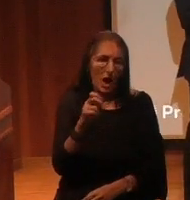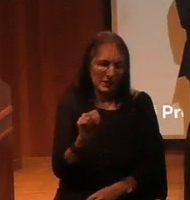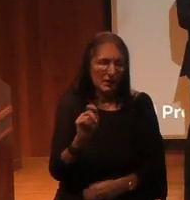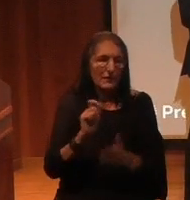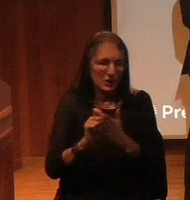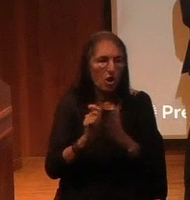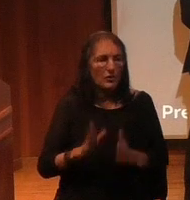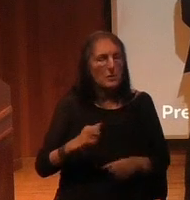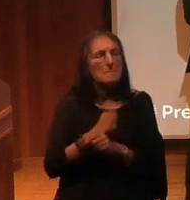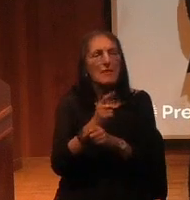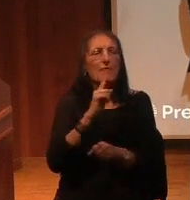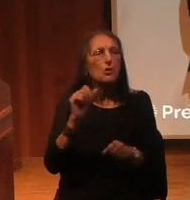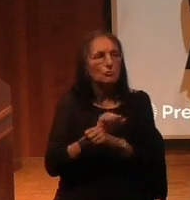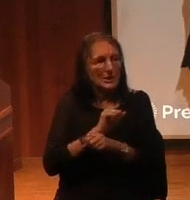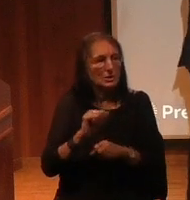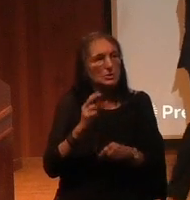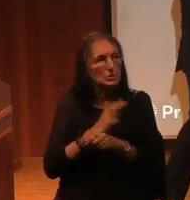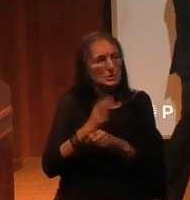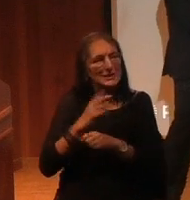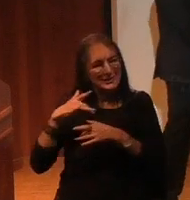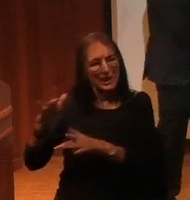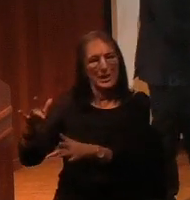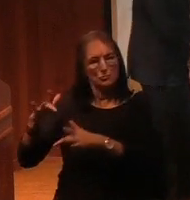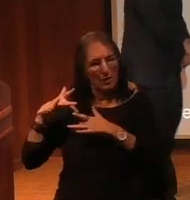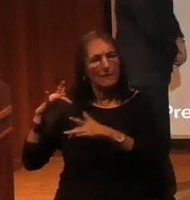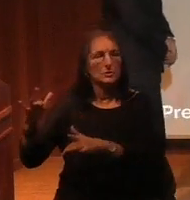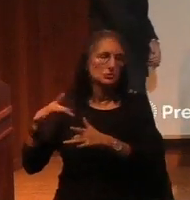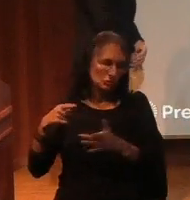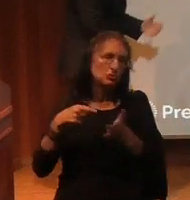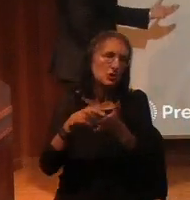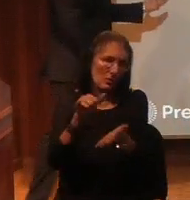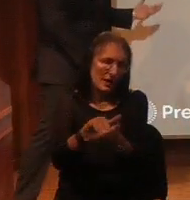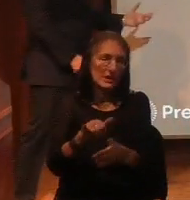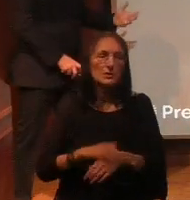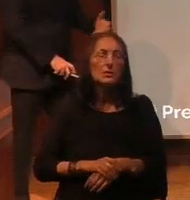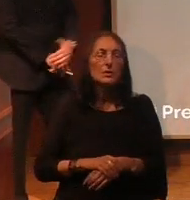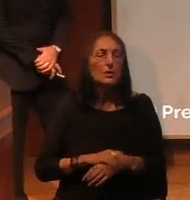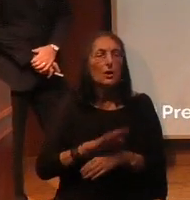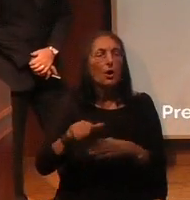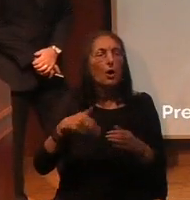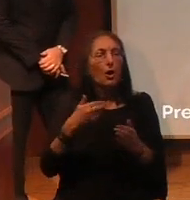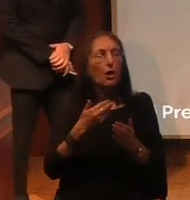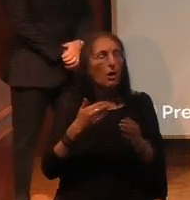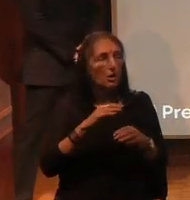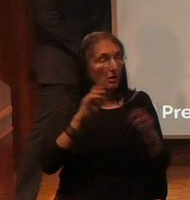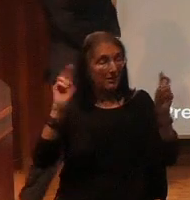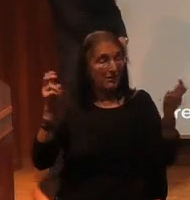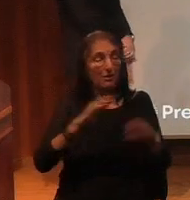in the sense of using time travel to articulate that. Now, "--All You Zombies--" is a story from 1958,